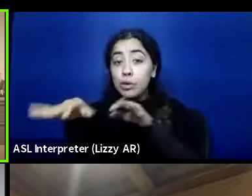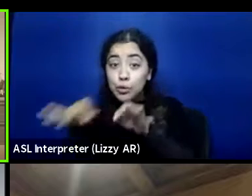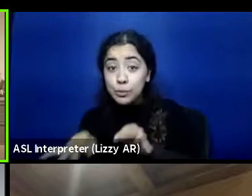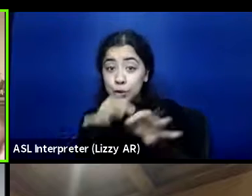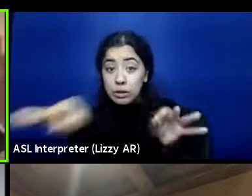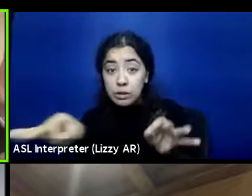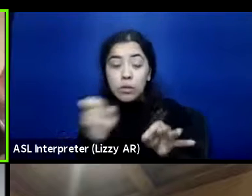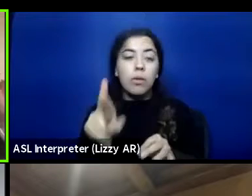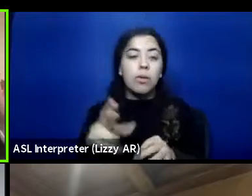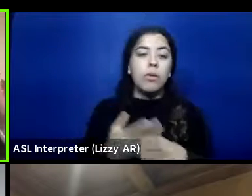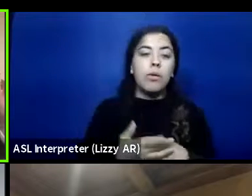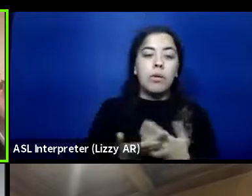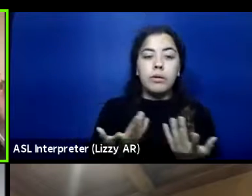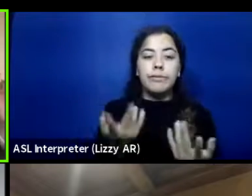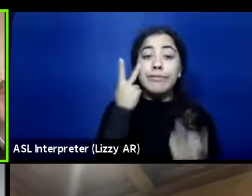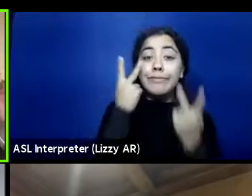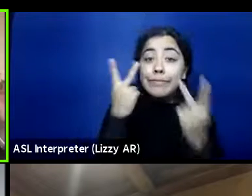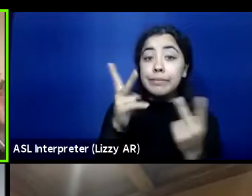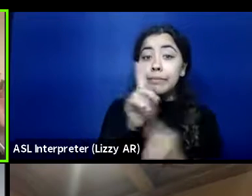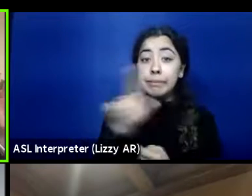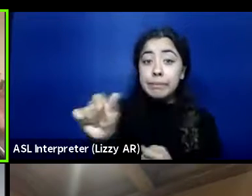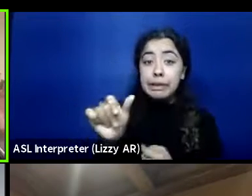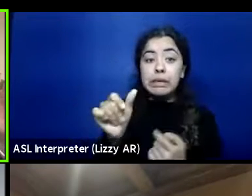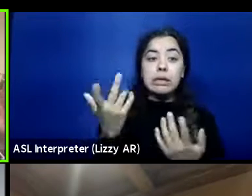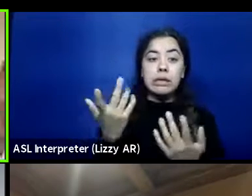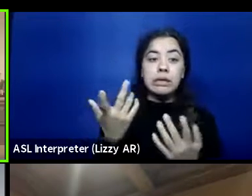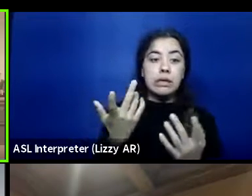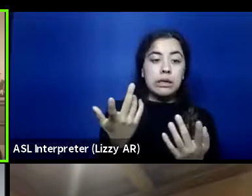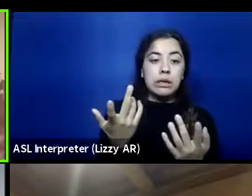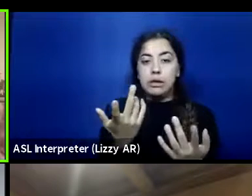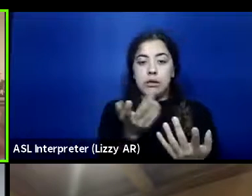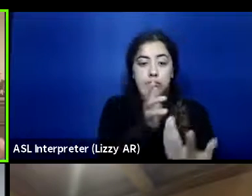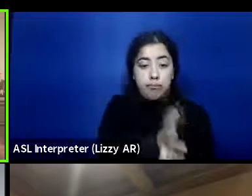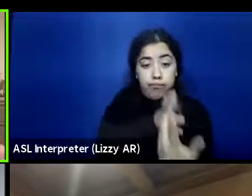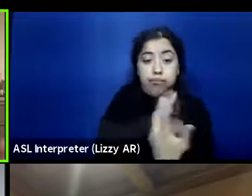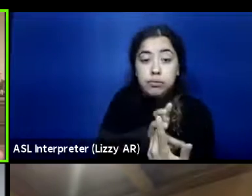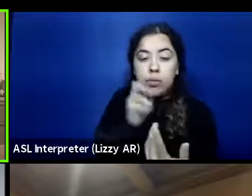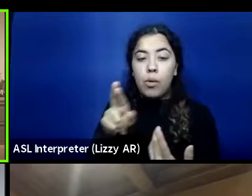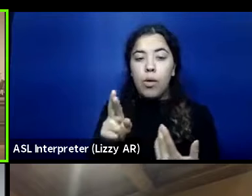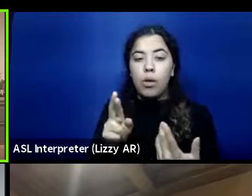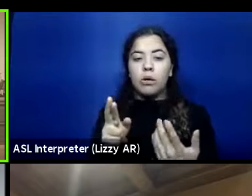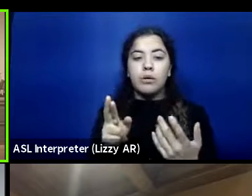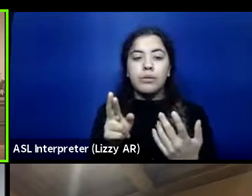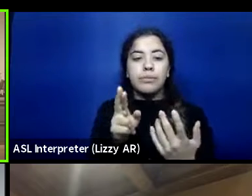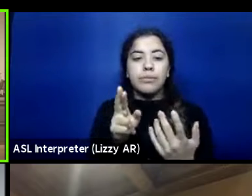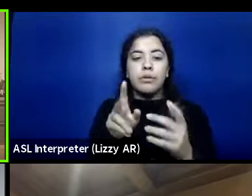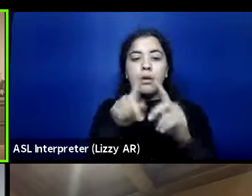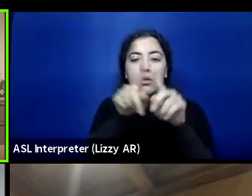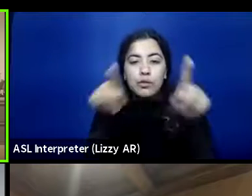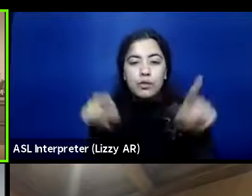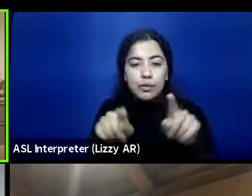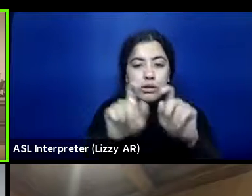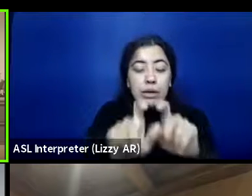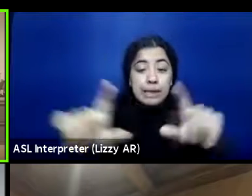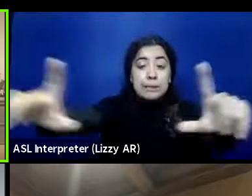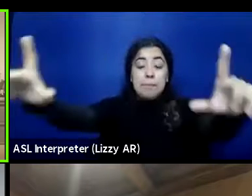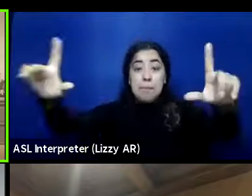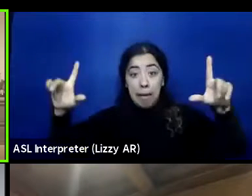or expansion of the screen in order to magnify. All of those things require cooperation